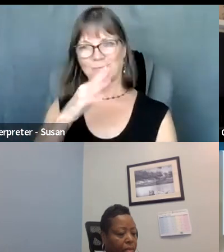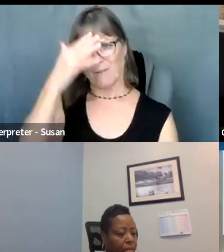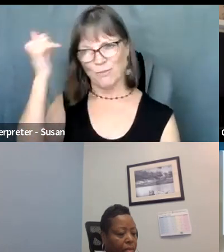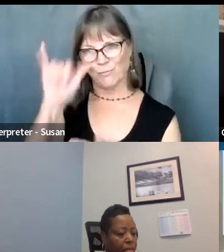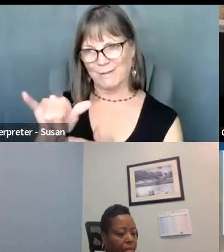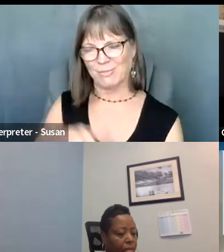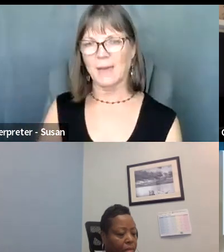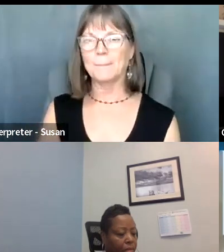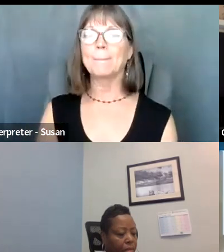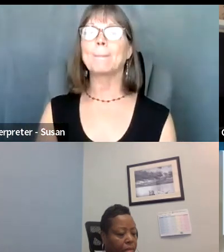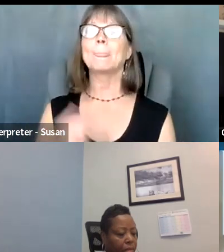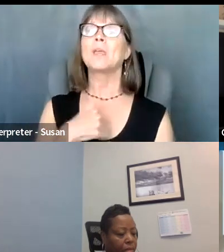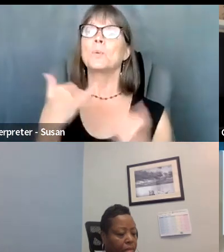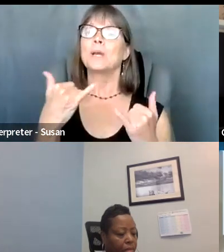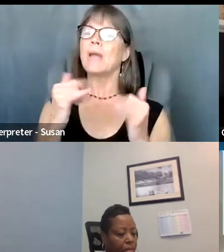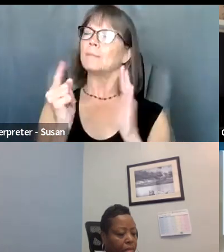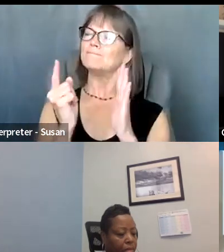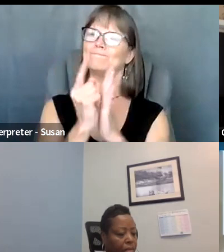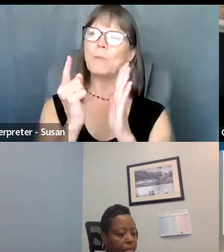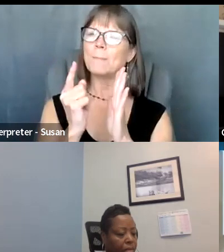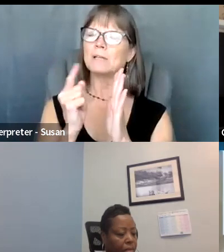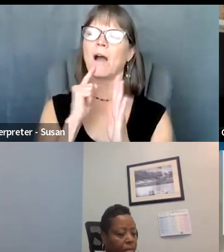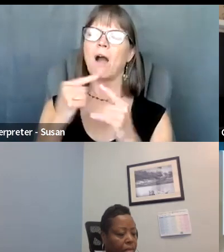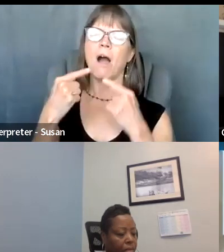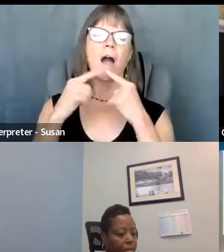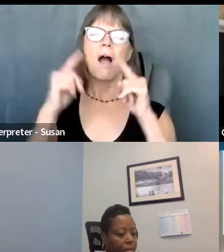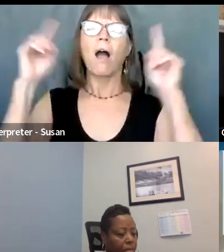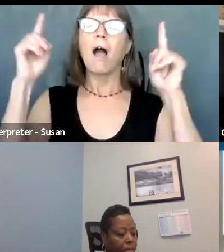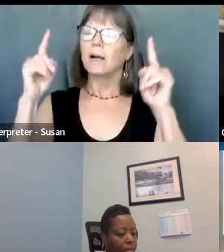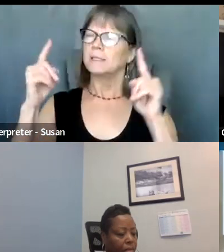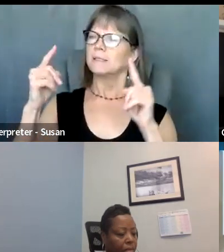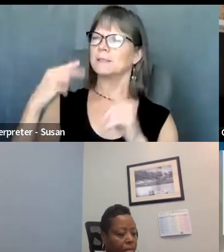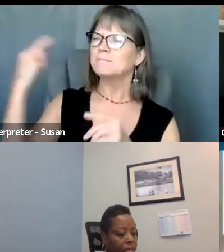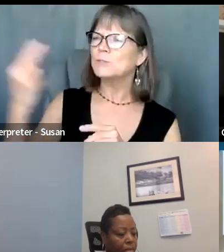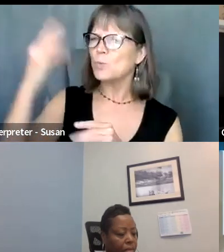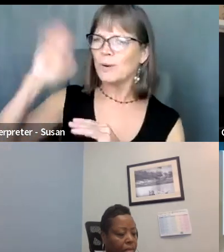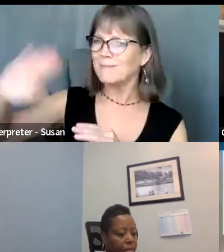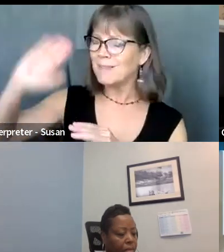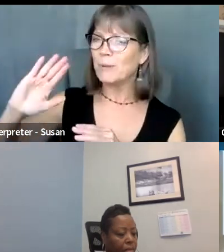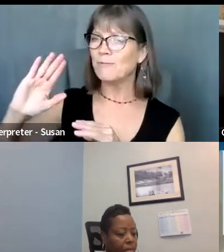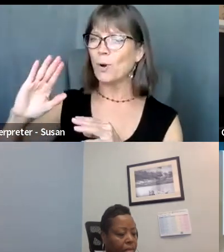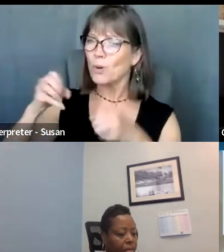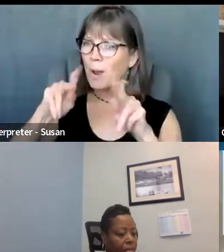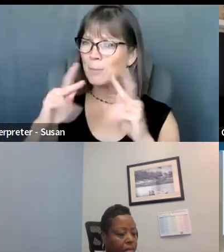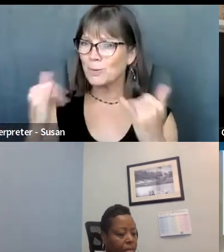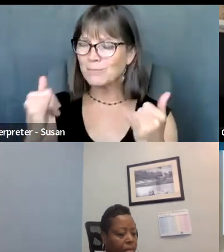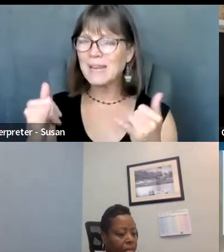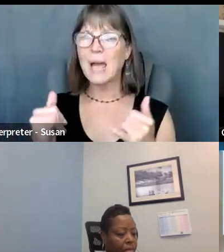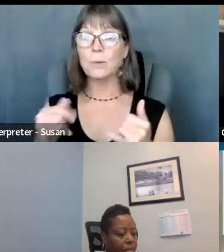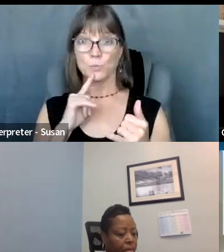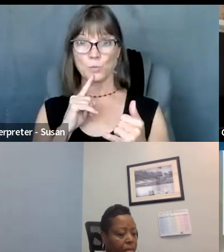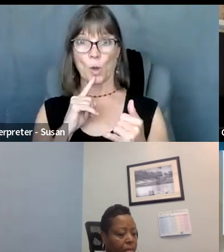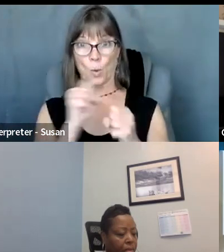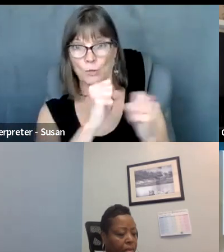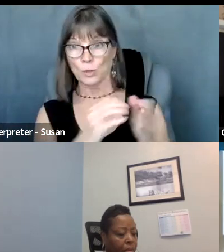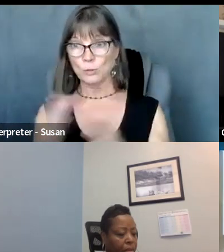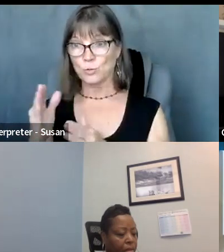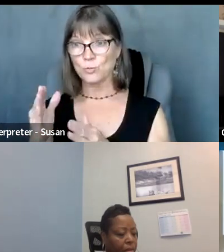Charles Rousseau (he/him): We are in this moment of historic need and historic opportunity. And so the strategy and planning section is new to the division,